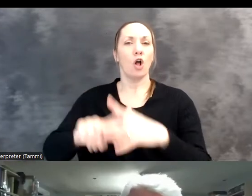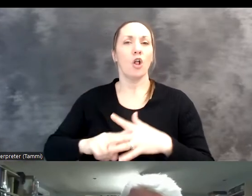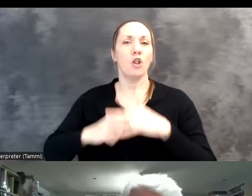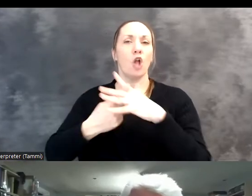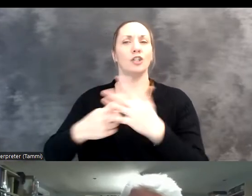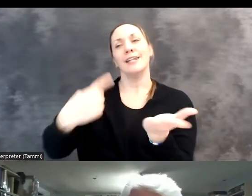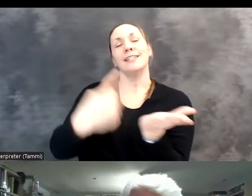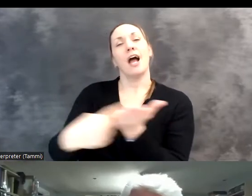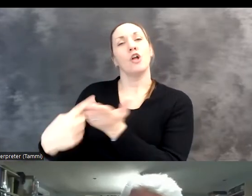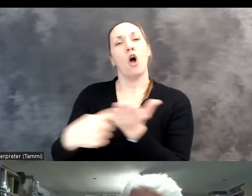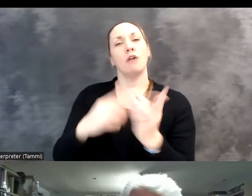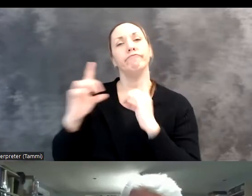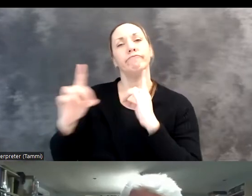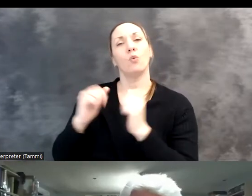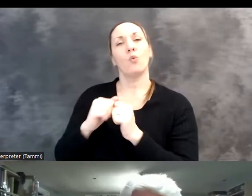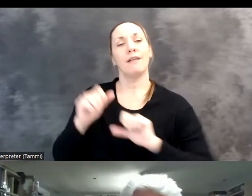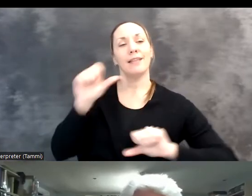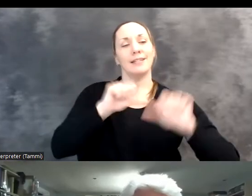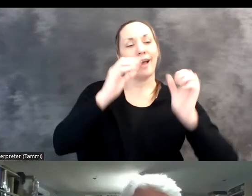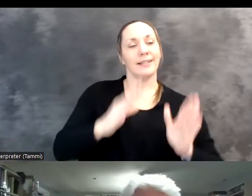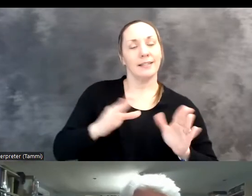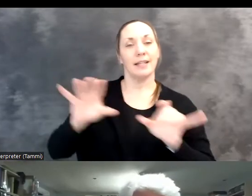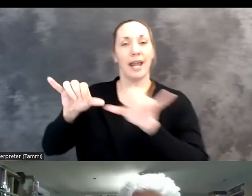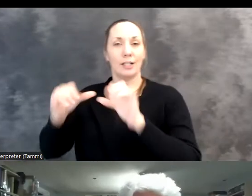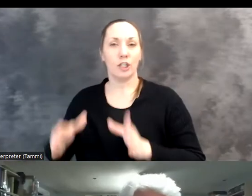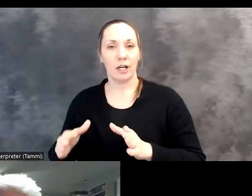, Tom, what extent do you